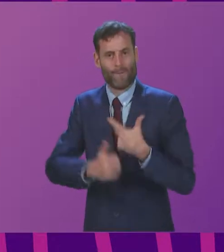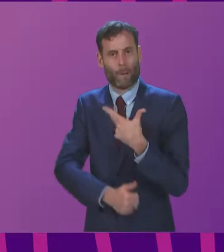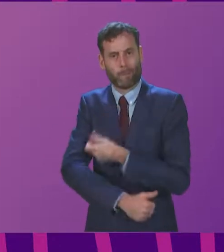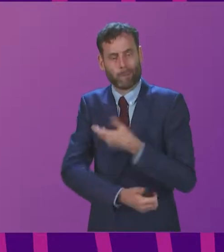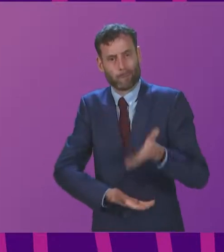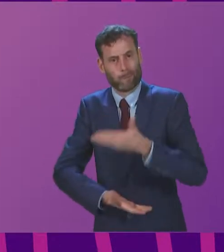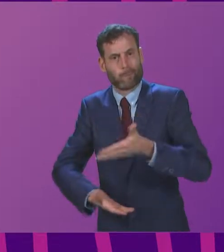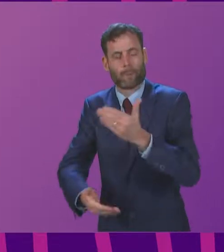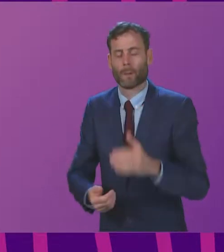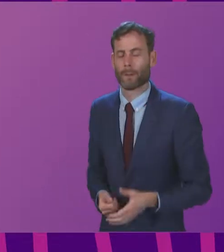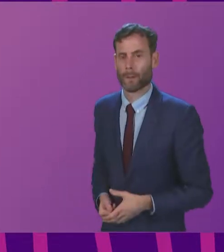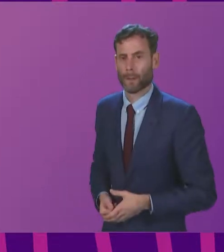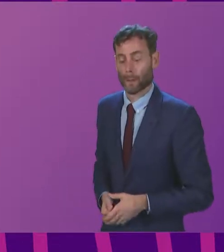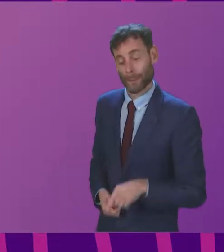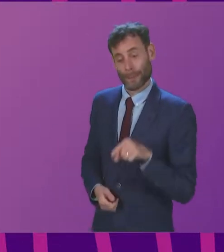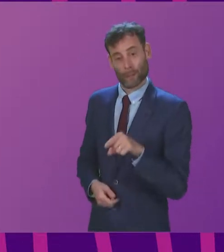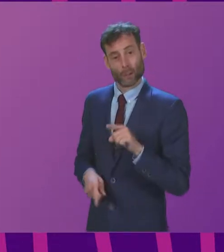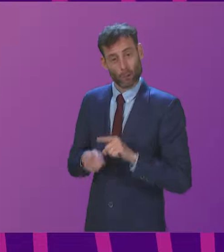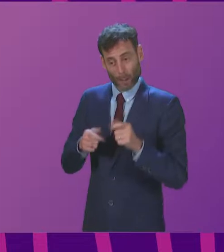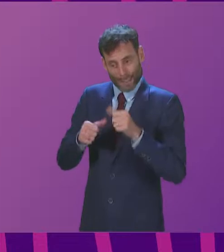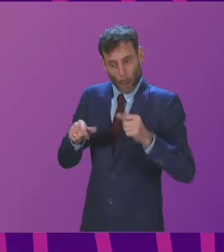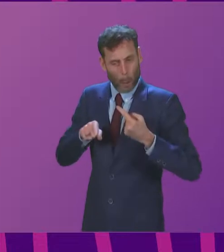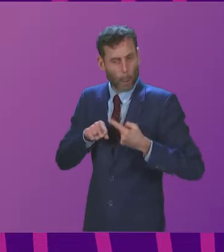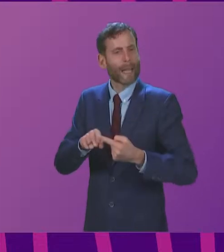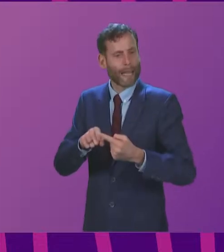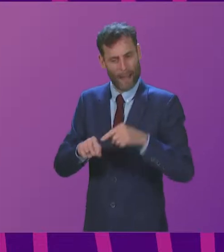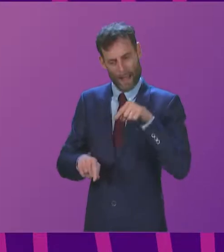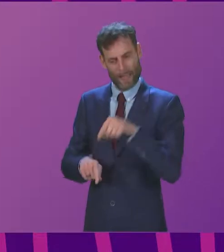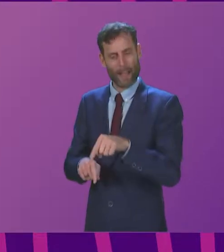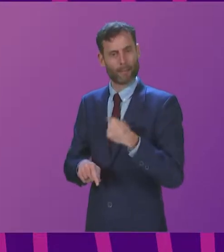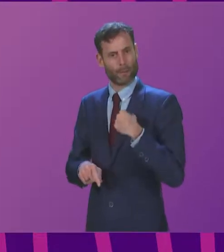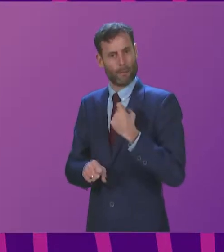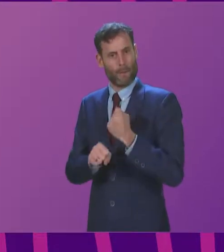Delivering the programme as quickly as possible is the Government’s responsibility, although we